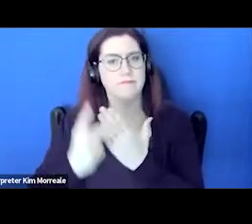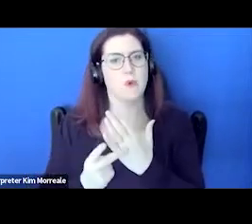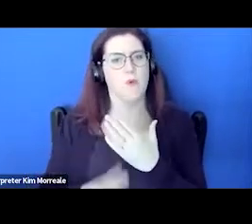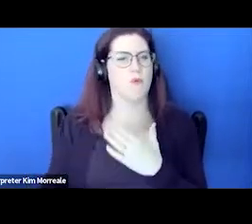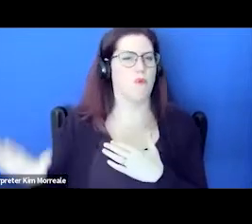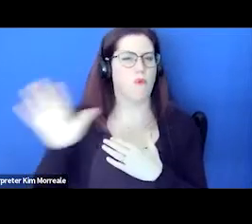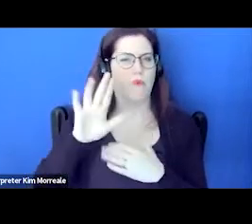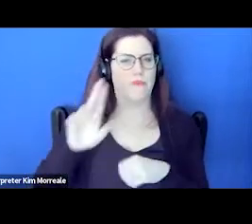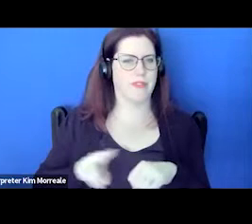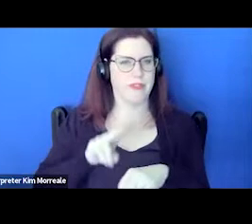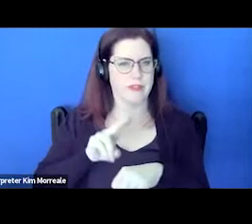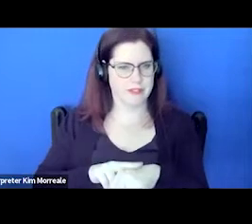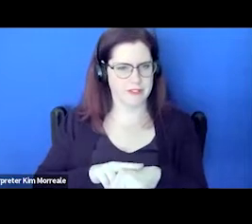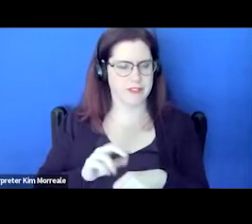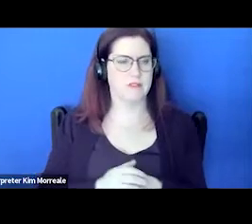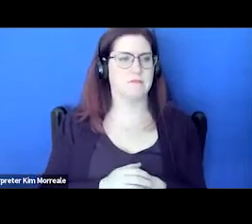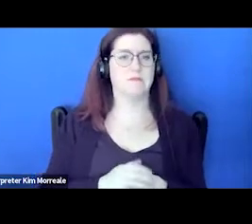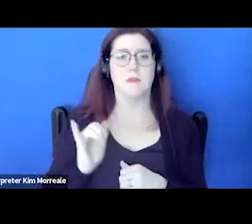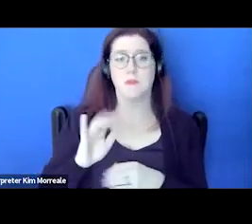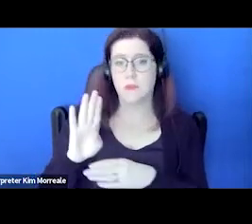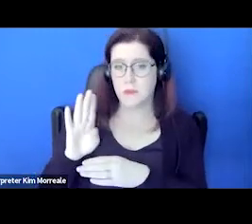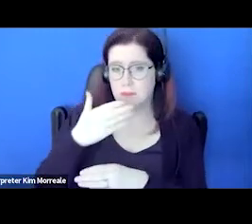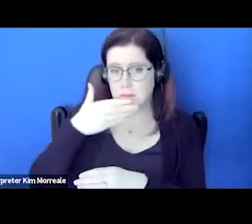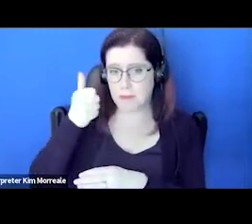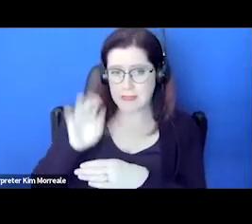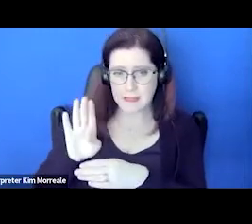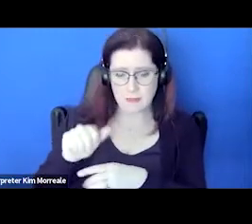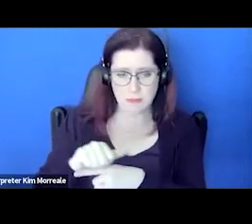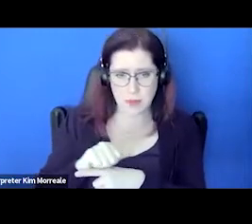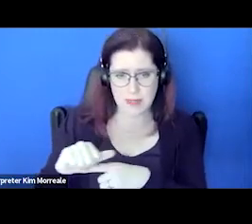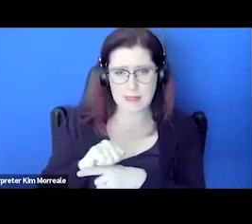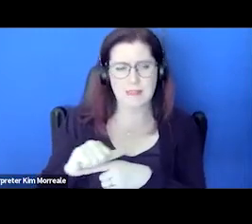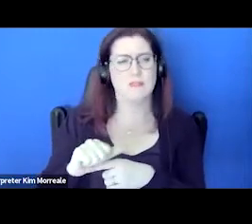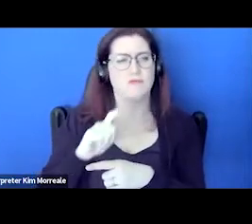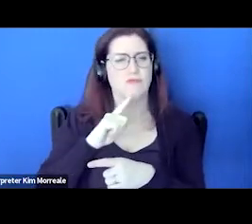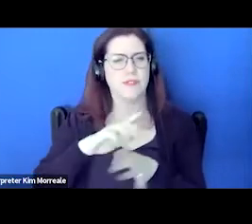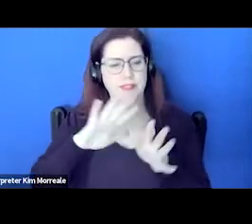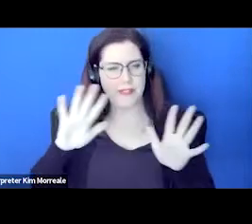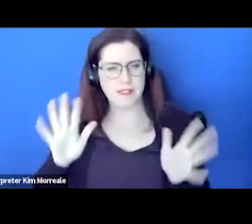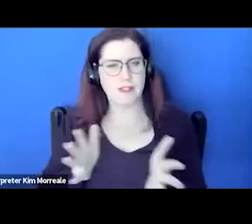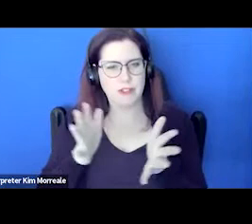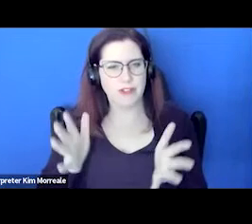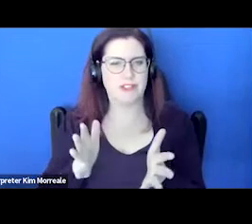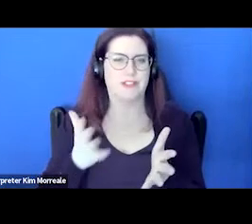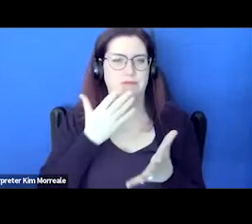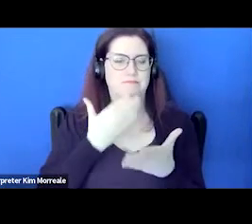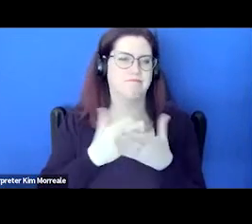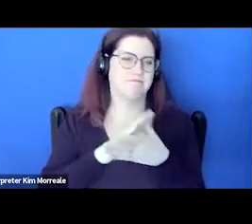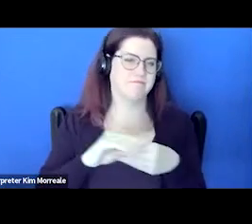as well as best practices and some really encouraging stories from native youth.